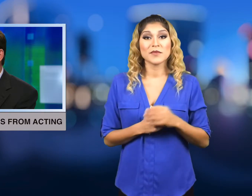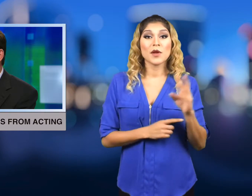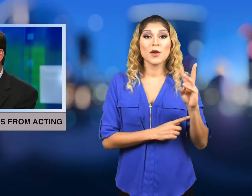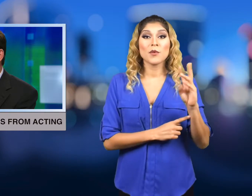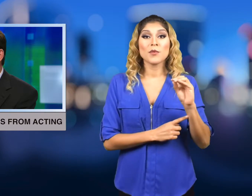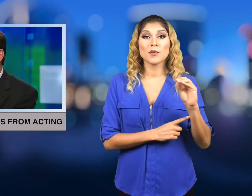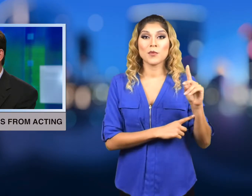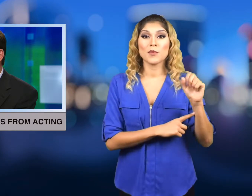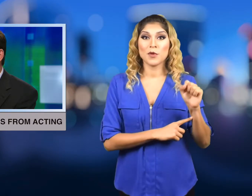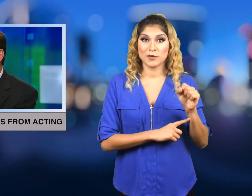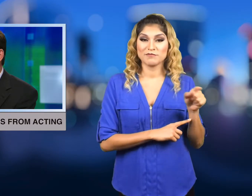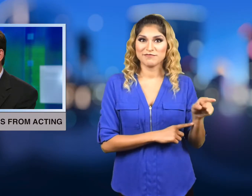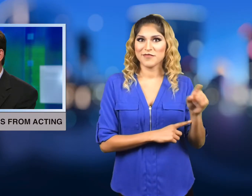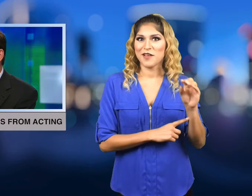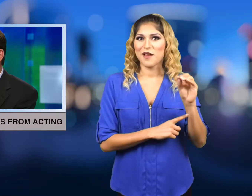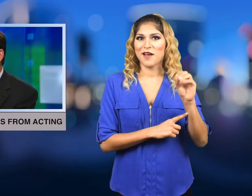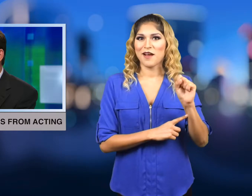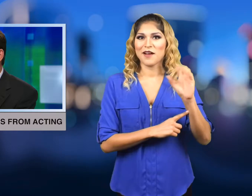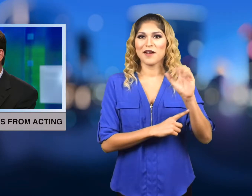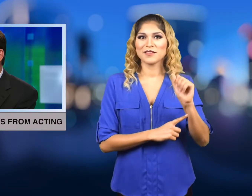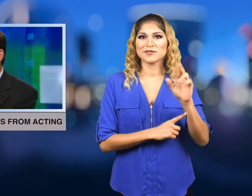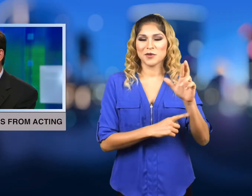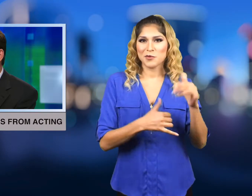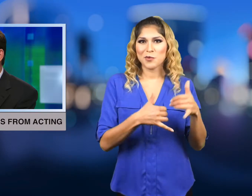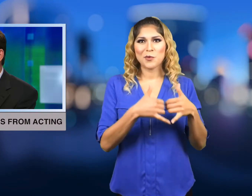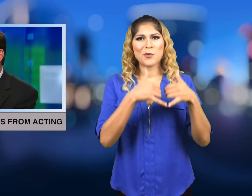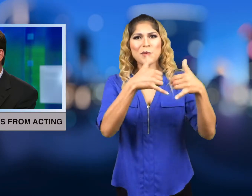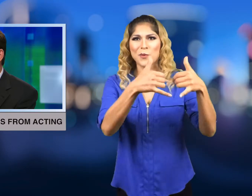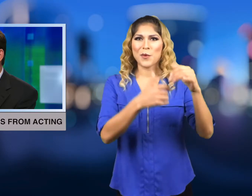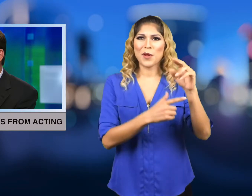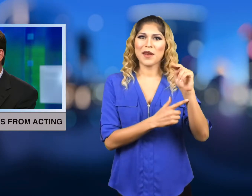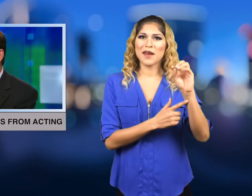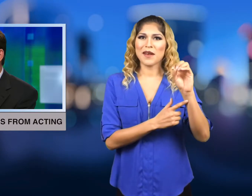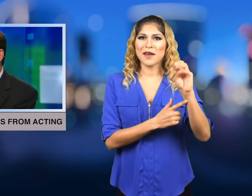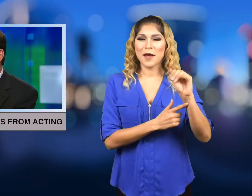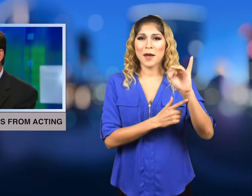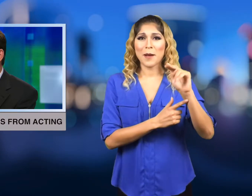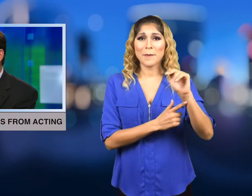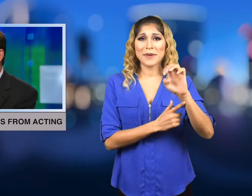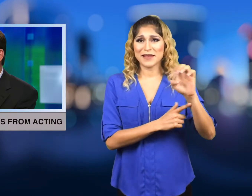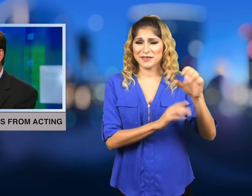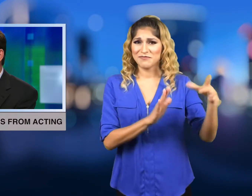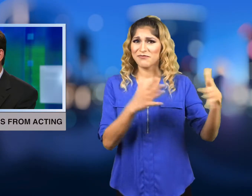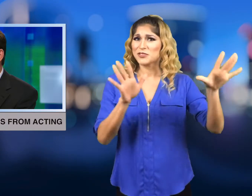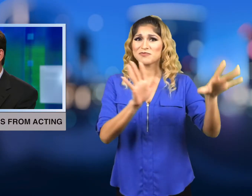Woods is an Oscar nominee